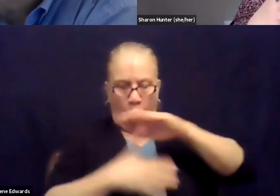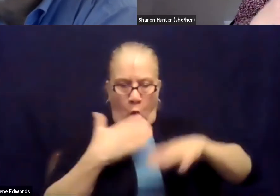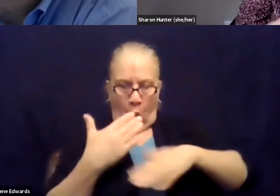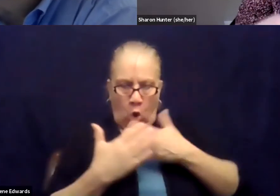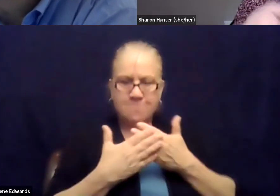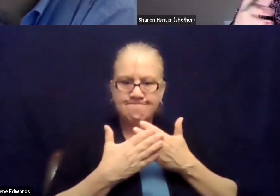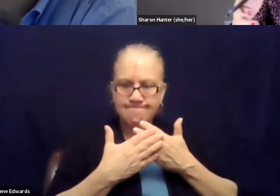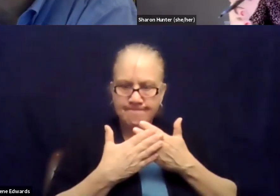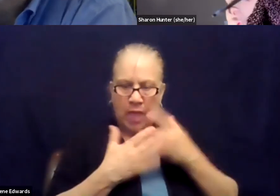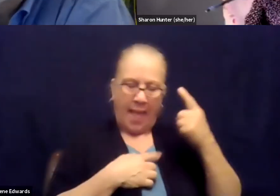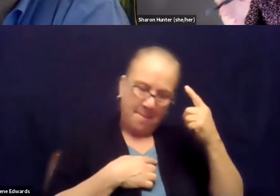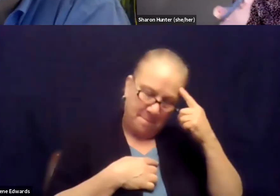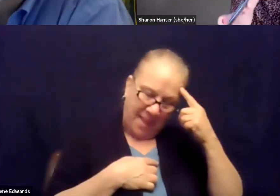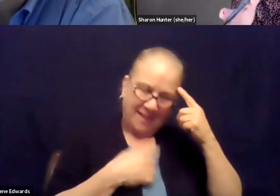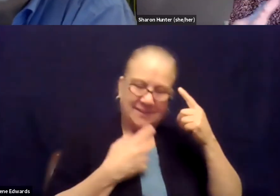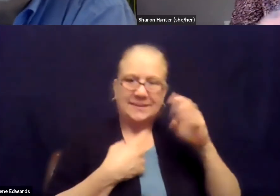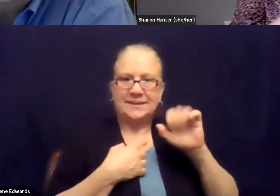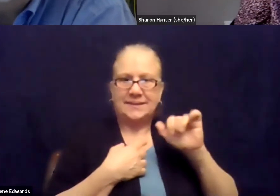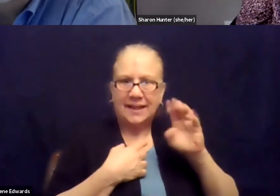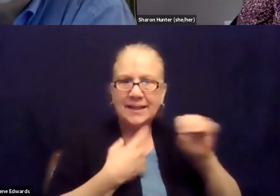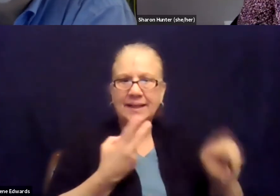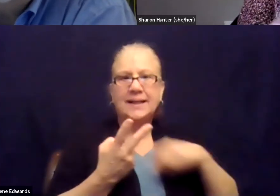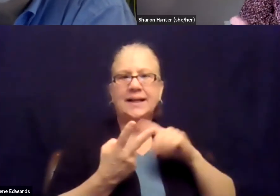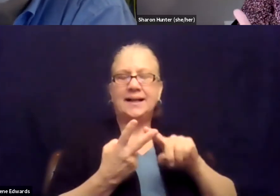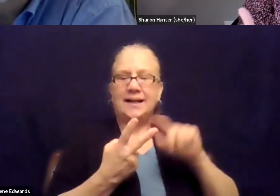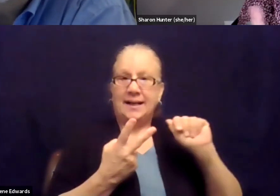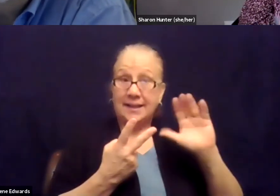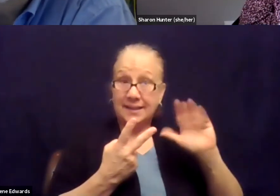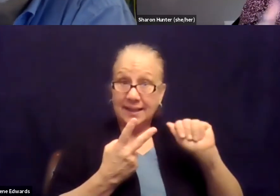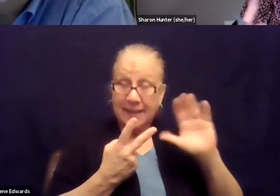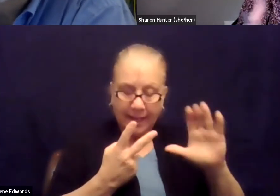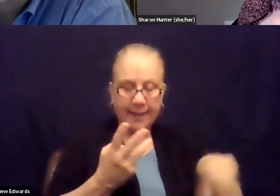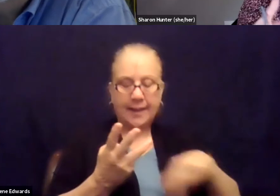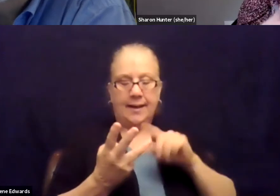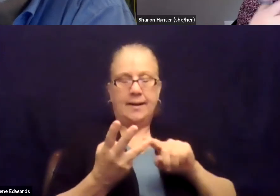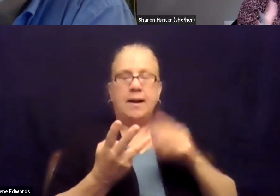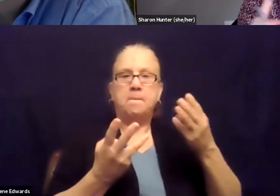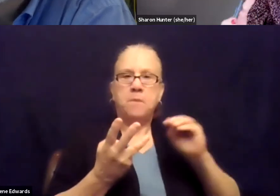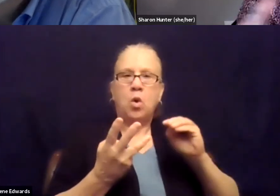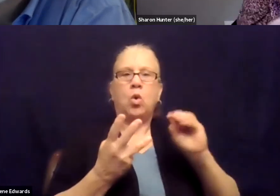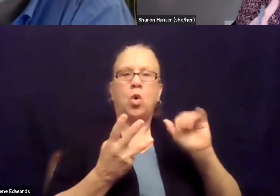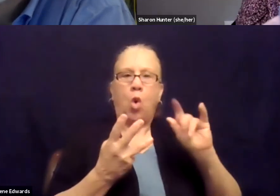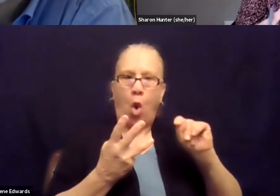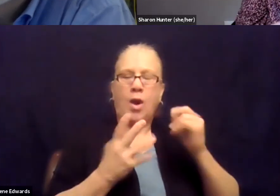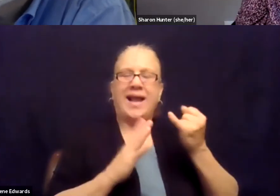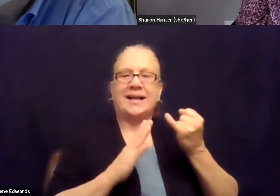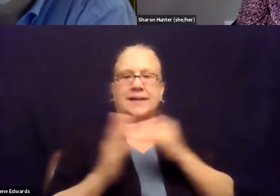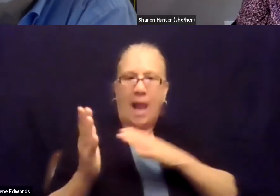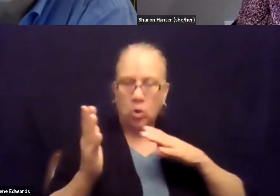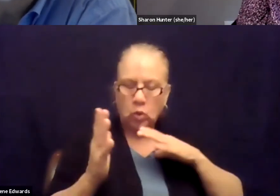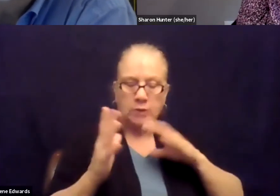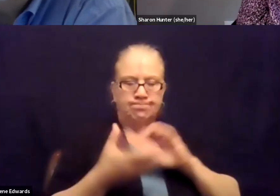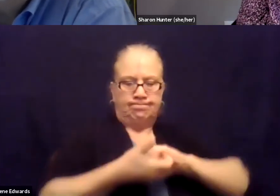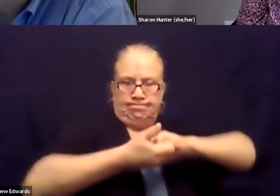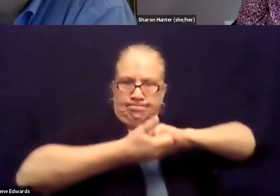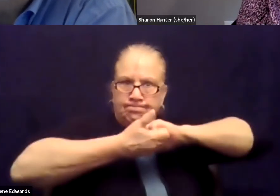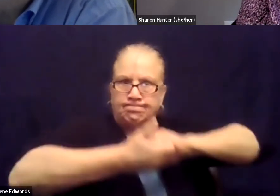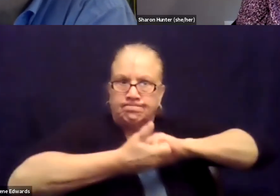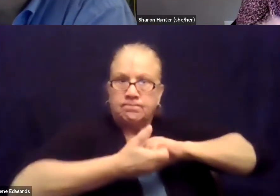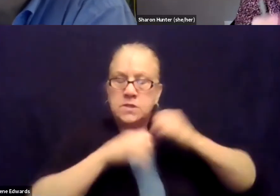MindsEye with the ACAC and Missouri Arts Council on how to build a stronger relationship, and also